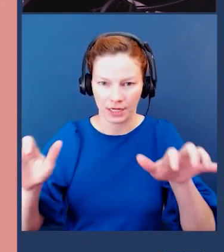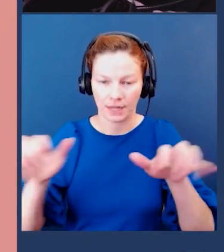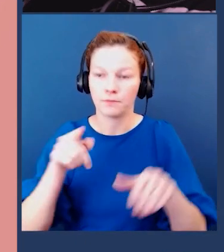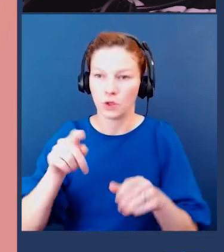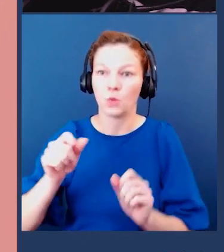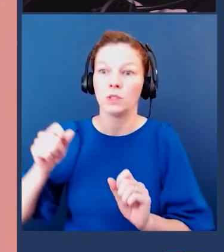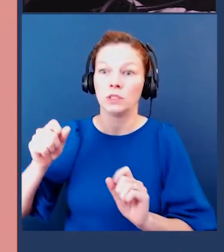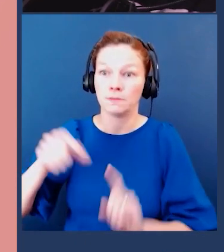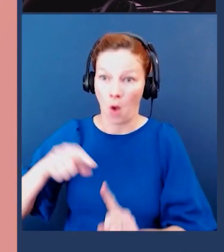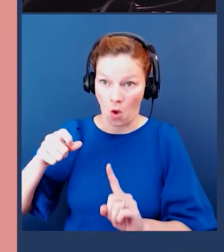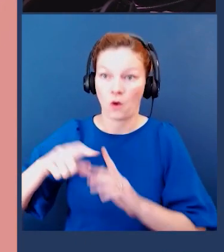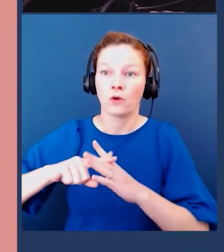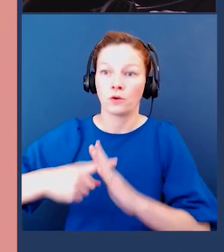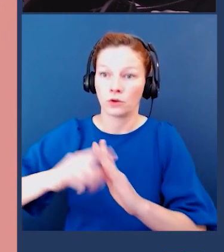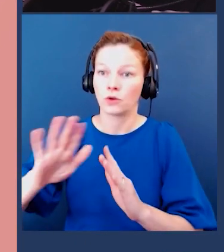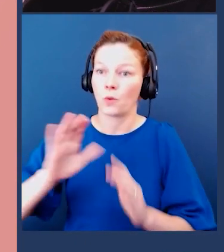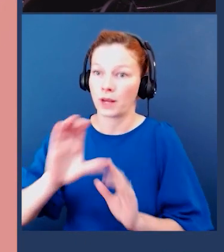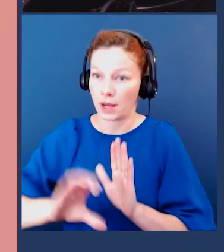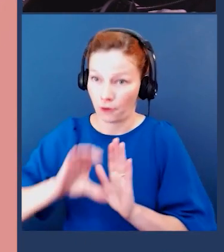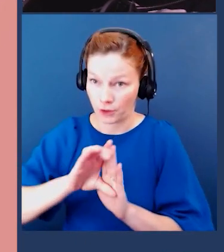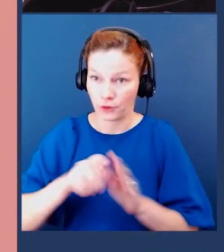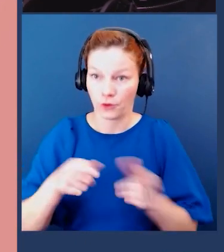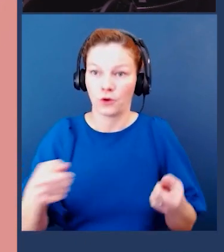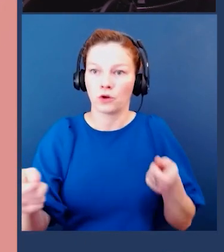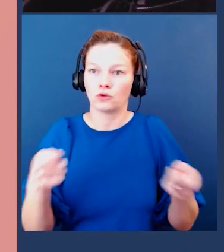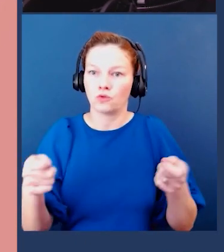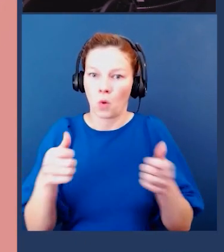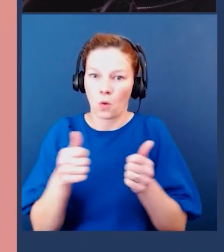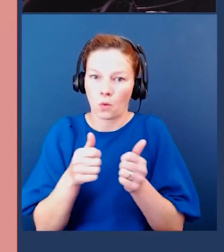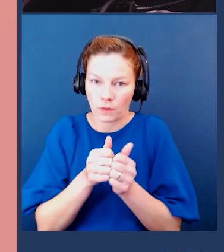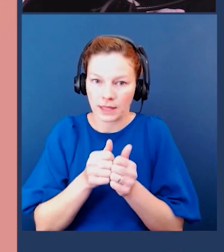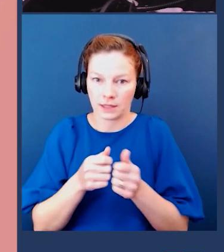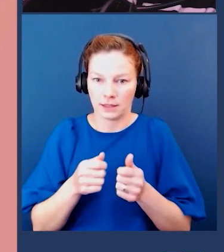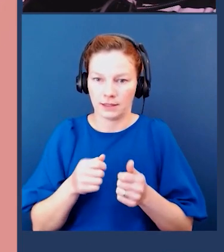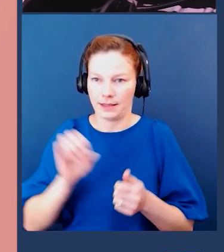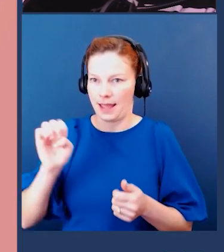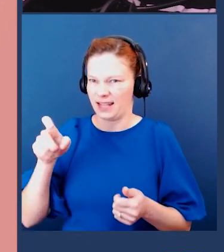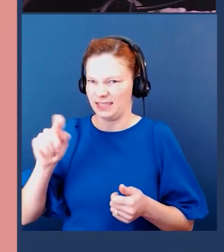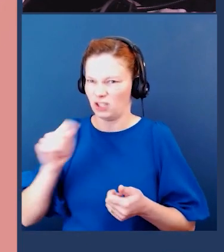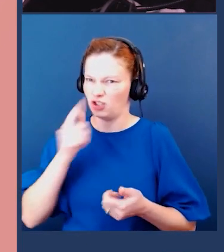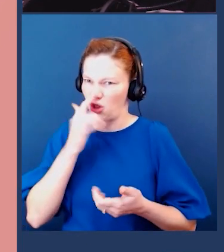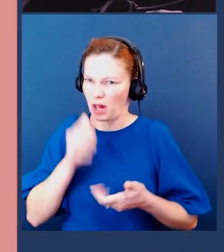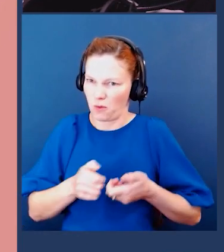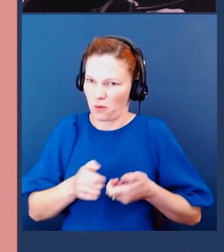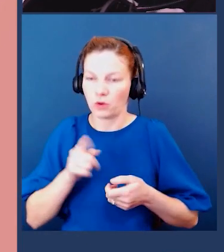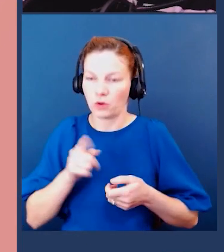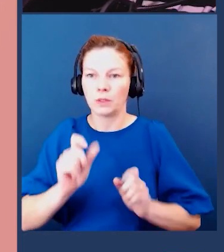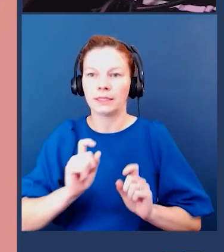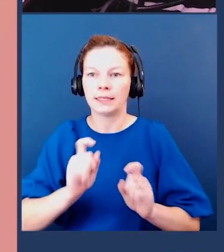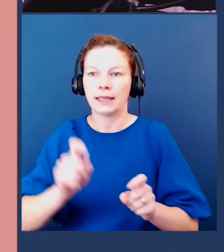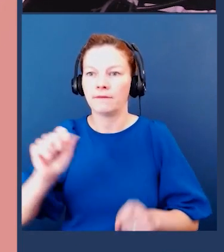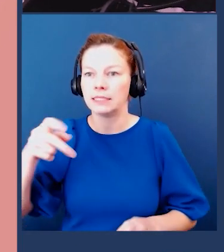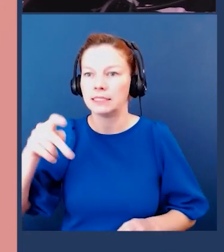and you control it through the extension, basically kind of a remote, and then you can cast your spell and whatnot and the audience, as will